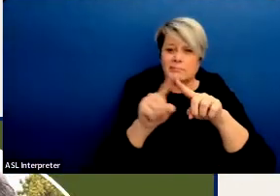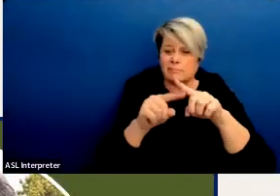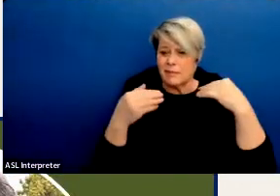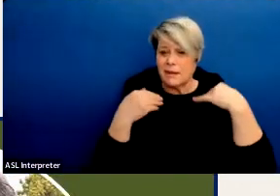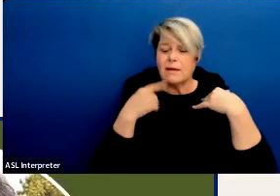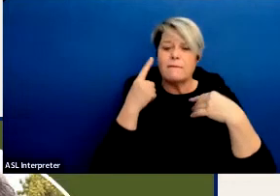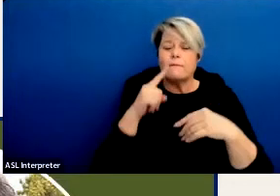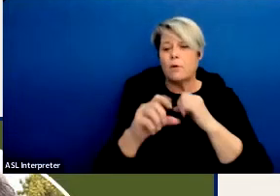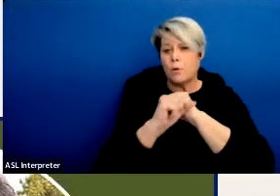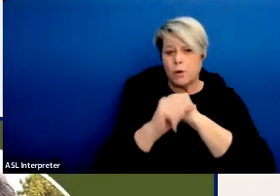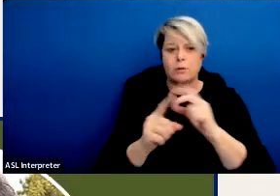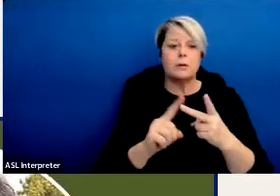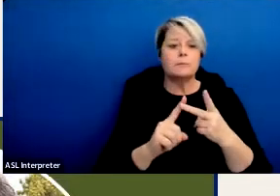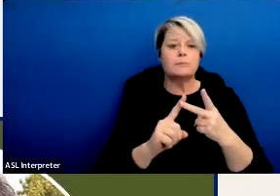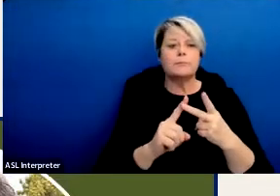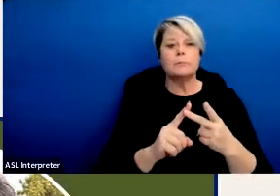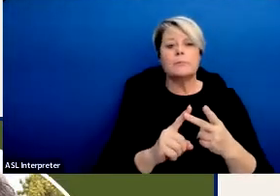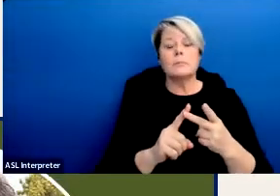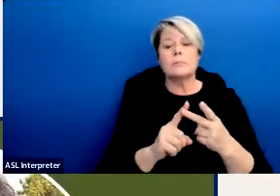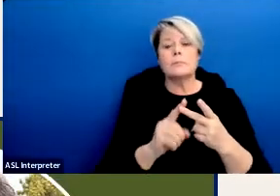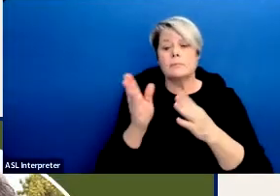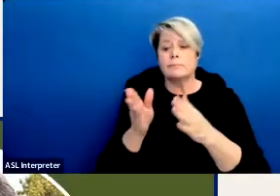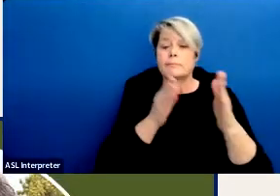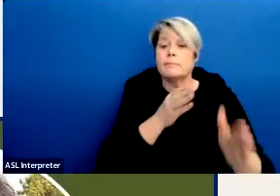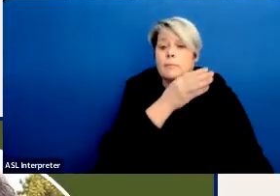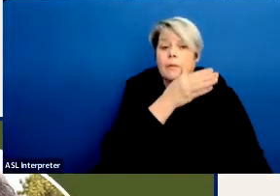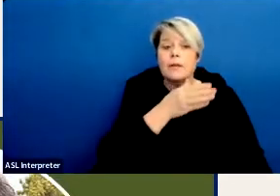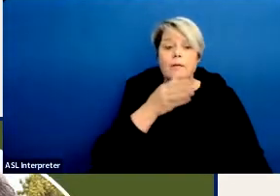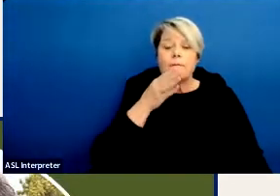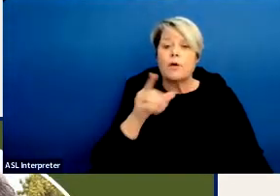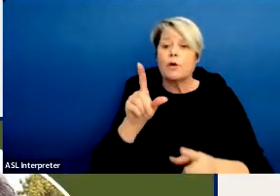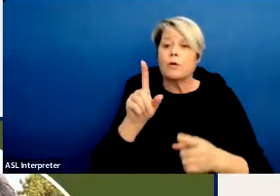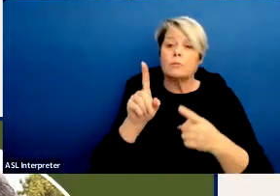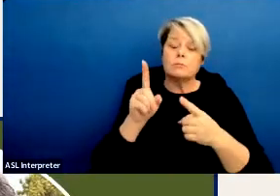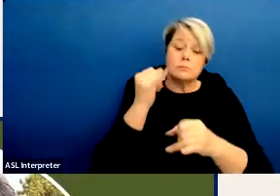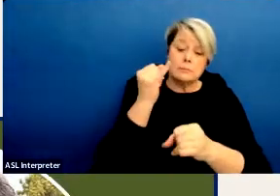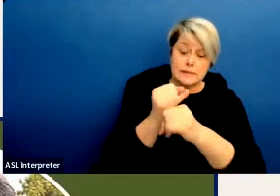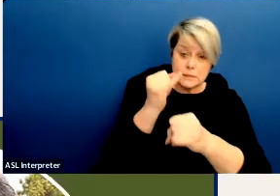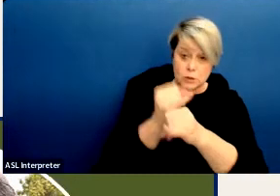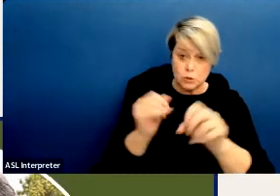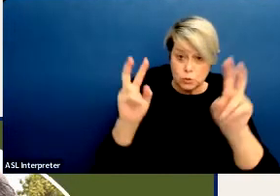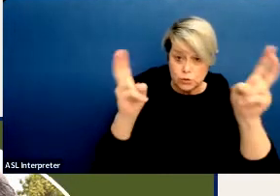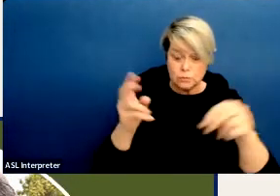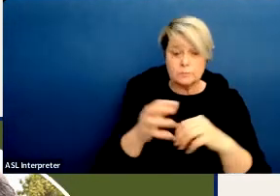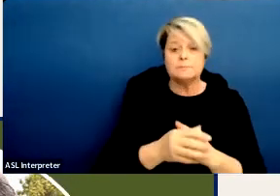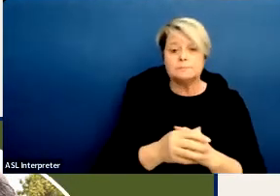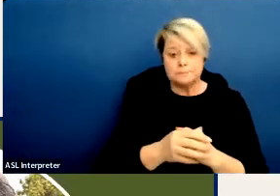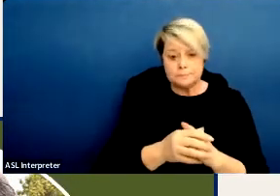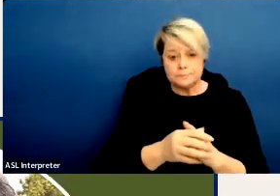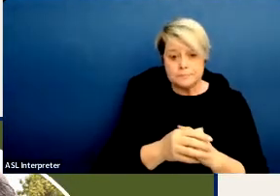So there are a lot of tools for the marketing for farm to institution the resources we have would